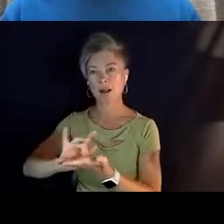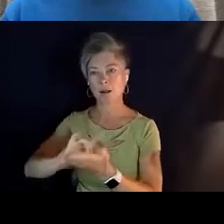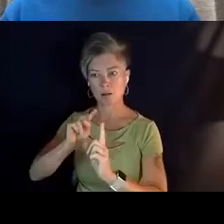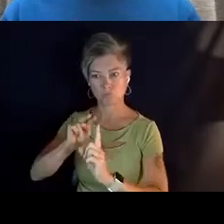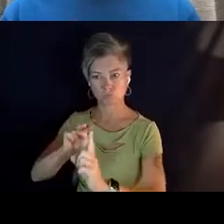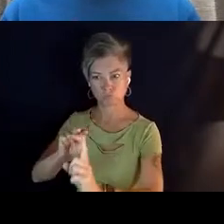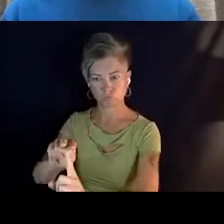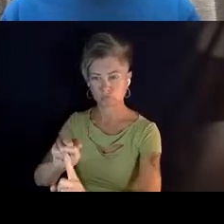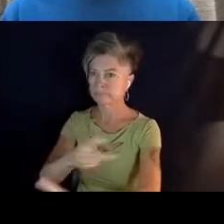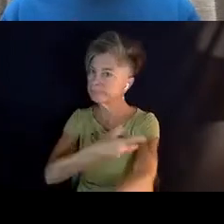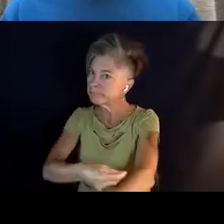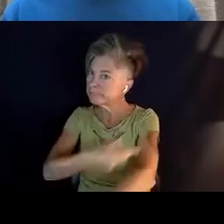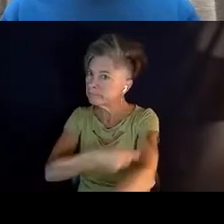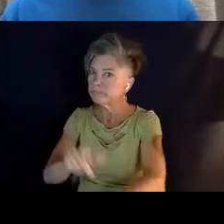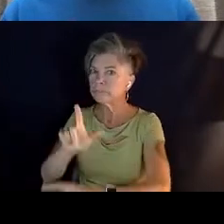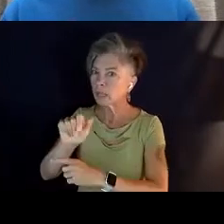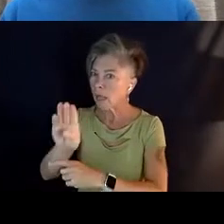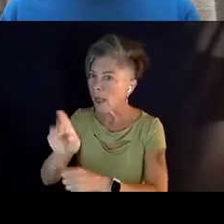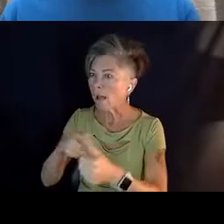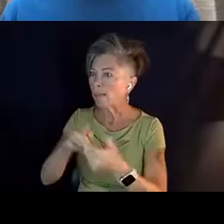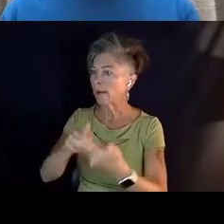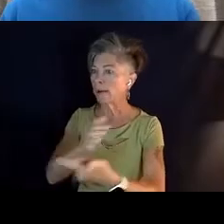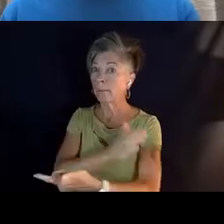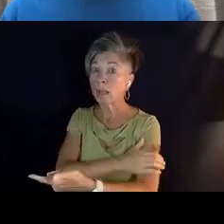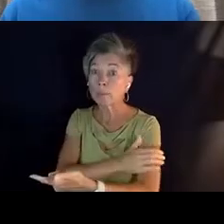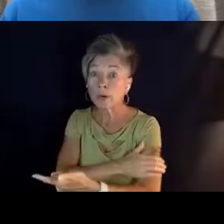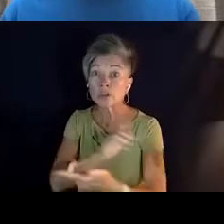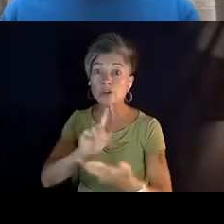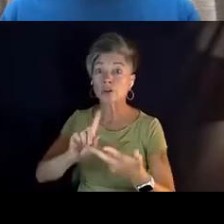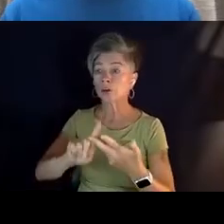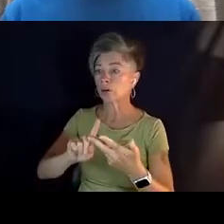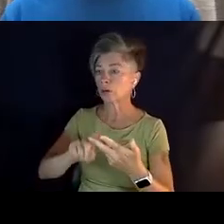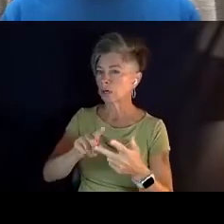we're talking to you about your blood pressure, we're monitoring the changes that you're experiencing